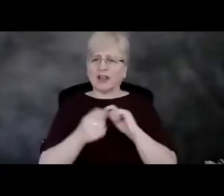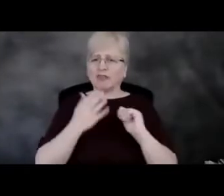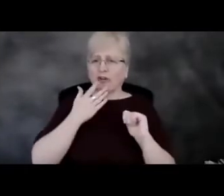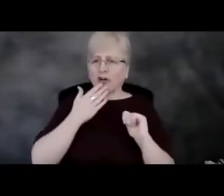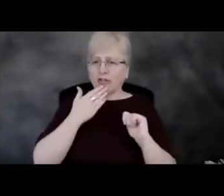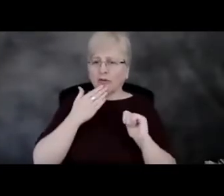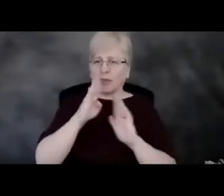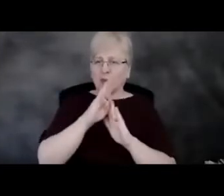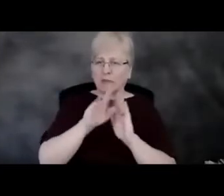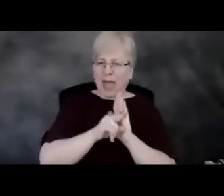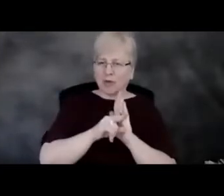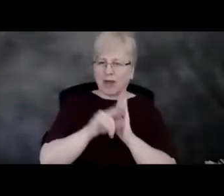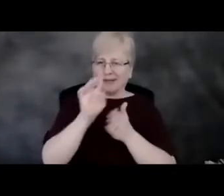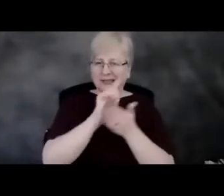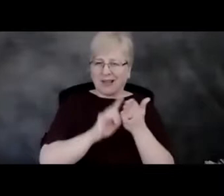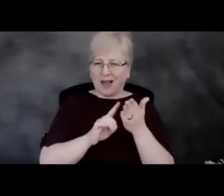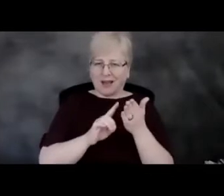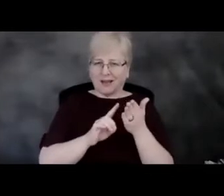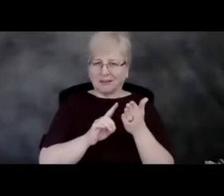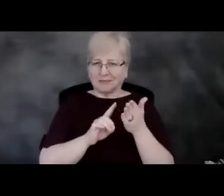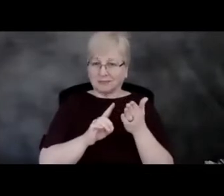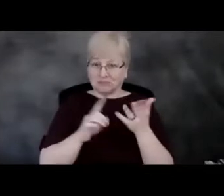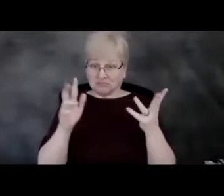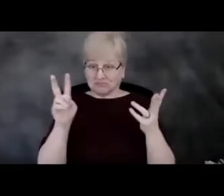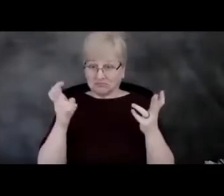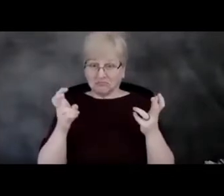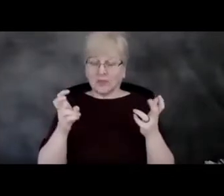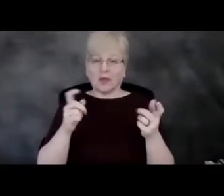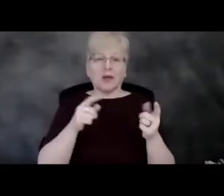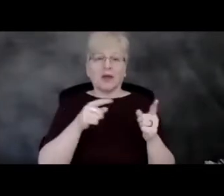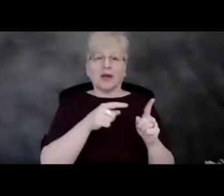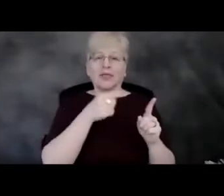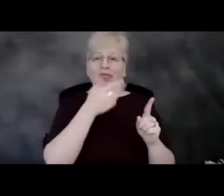you will of 16:42:44 your poster and move to the default,